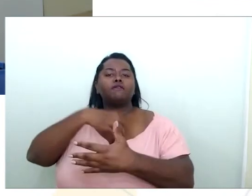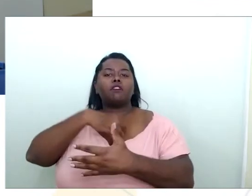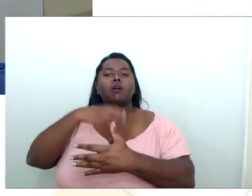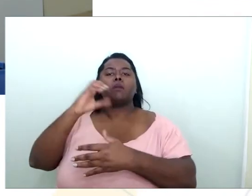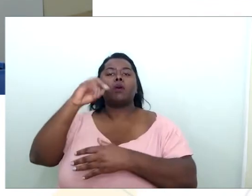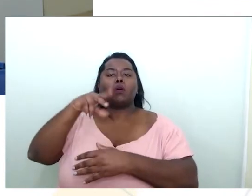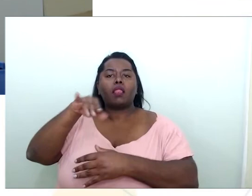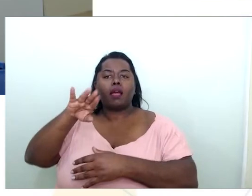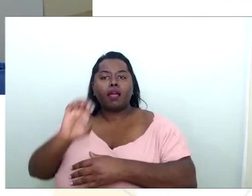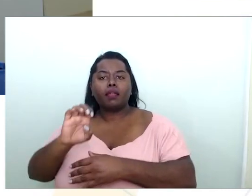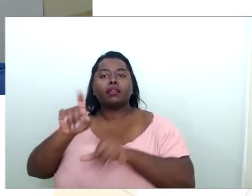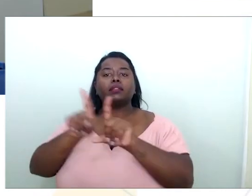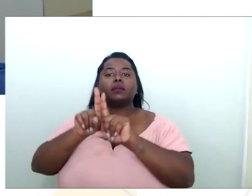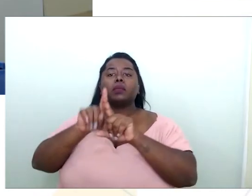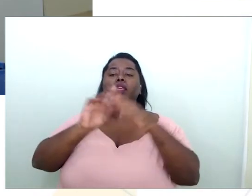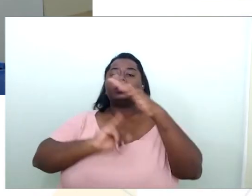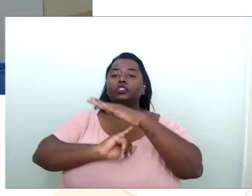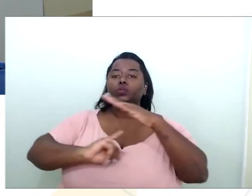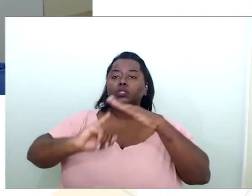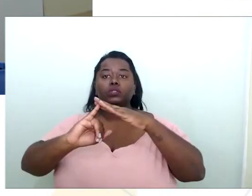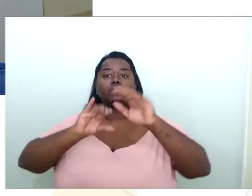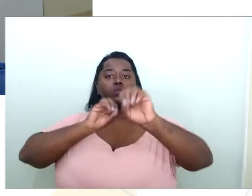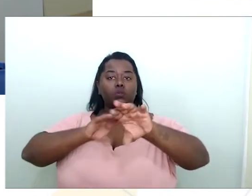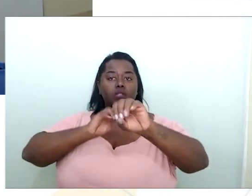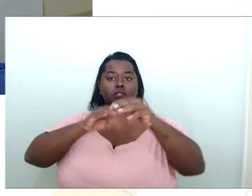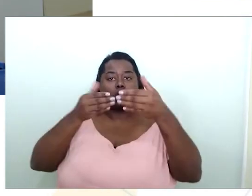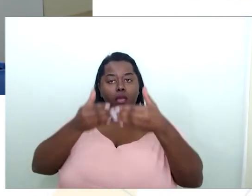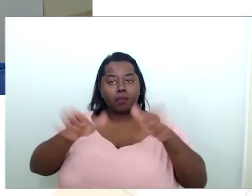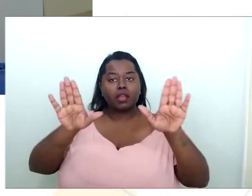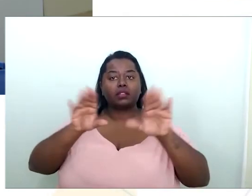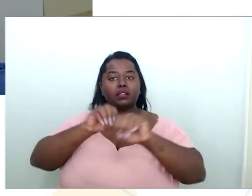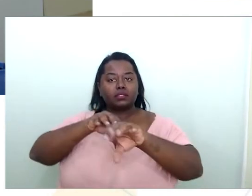using a mixture of media and open distance it was even considered as part